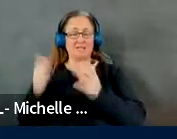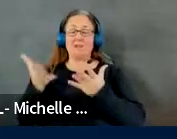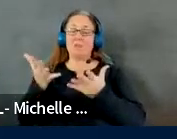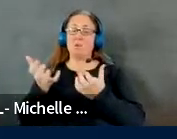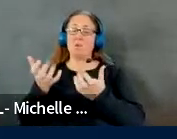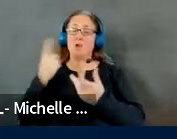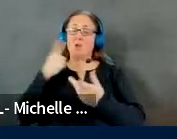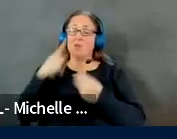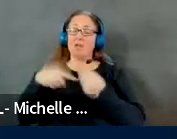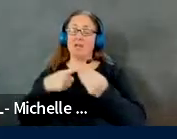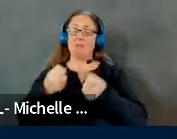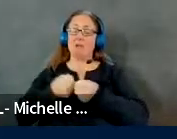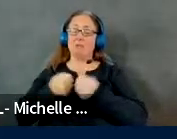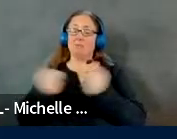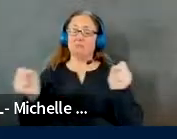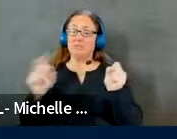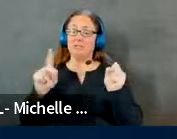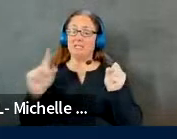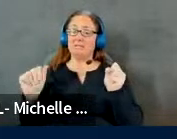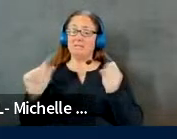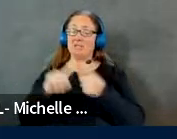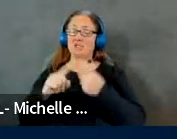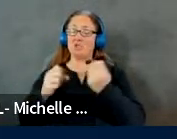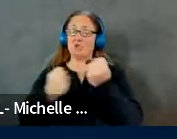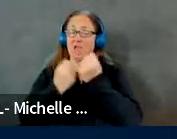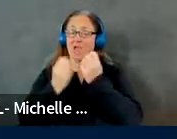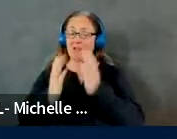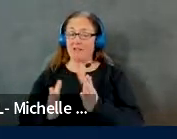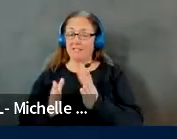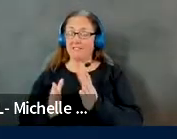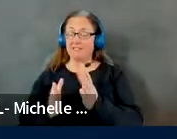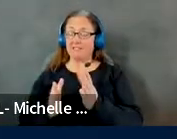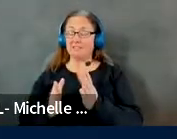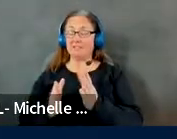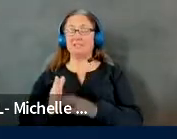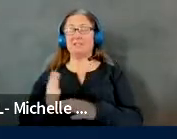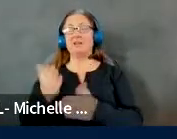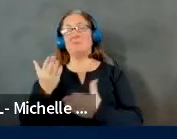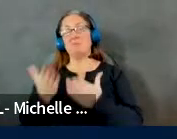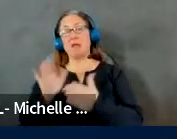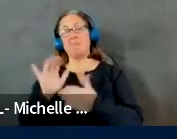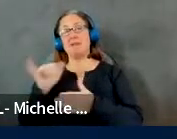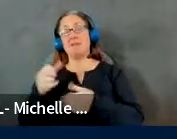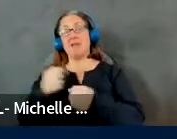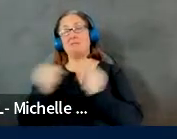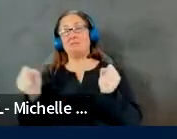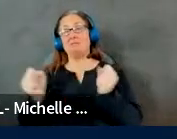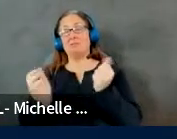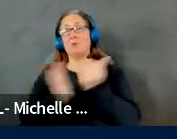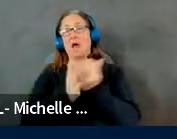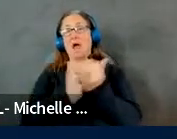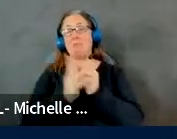disclosing their disability to their advocates, which may help the advocate raise any related